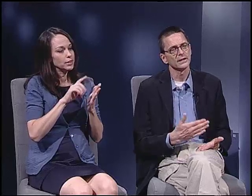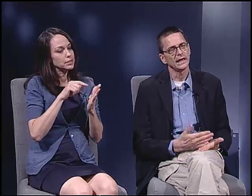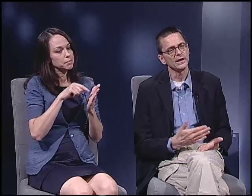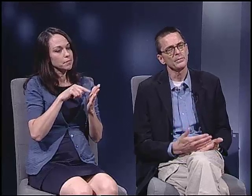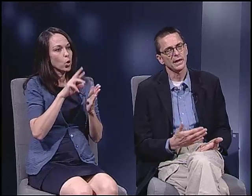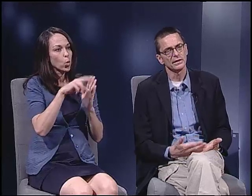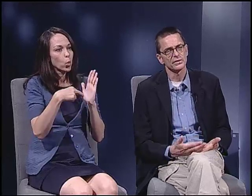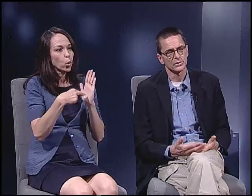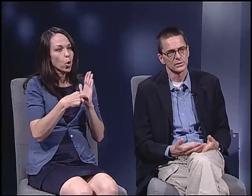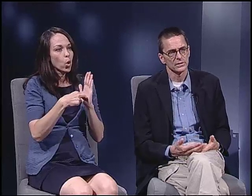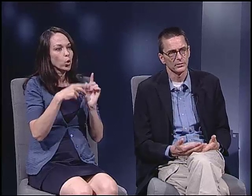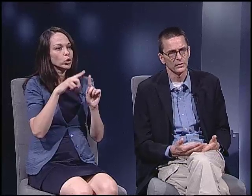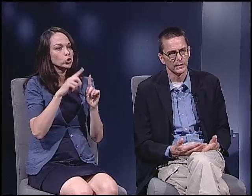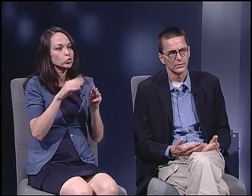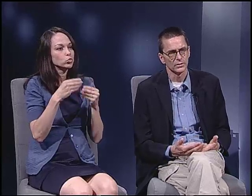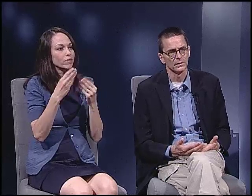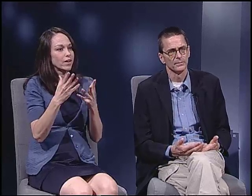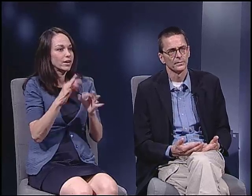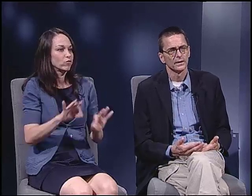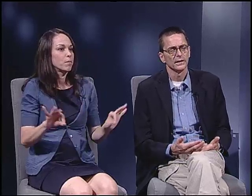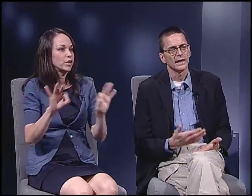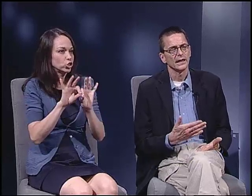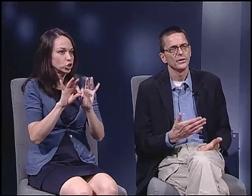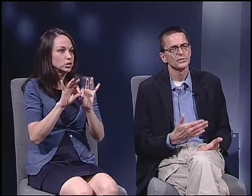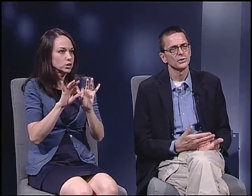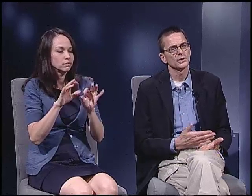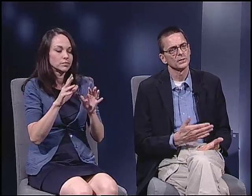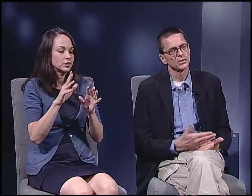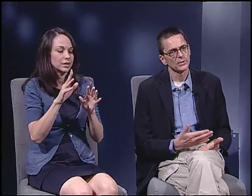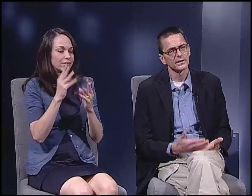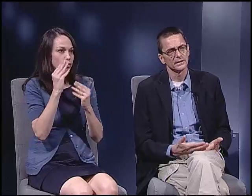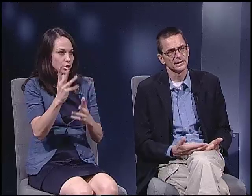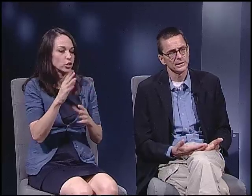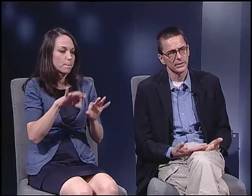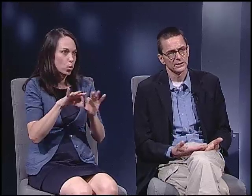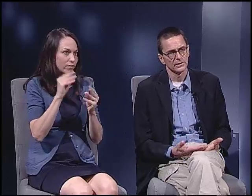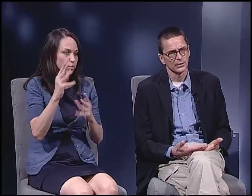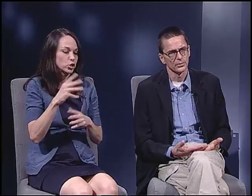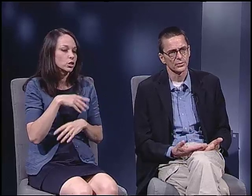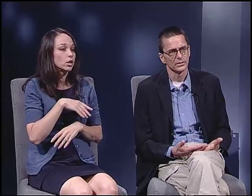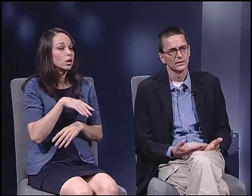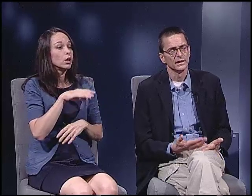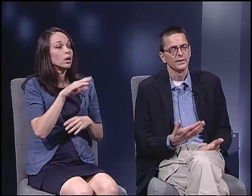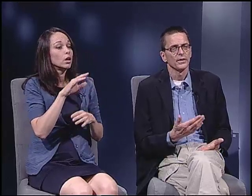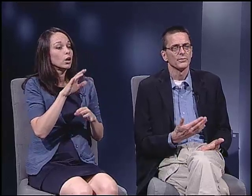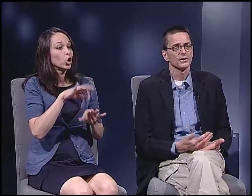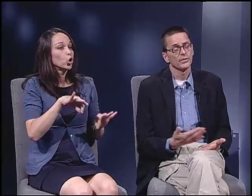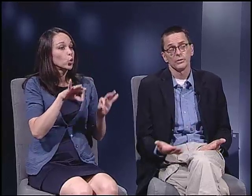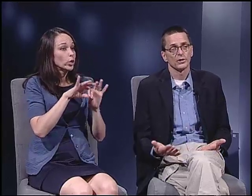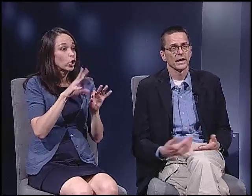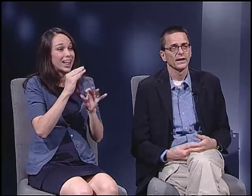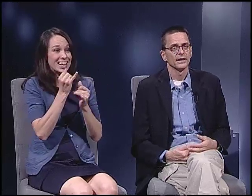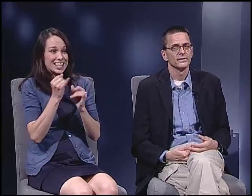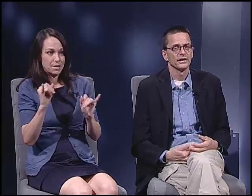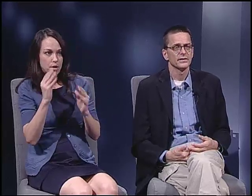and independent source of information and those two terms critical and independent are crucial. First of all, we should recognize, this is,